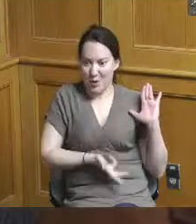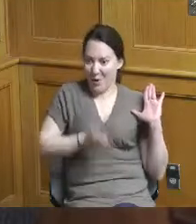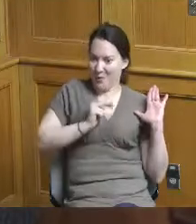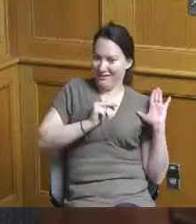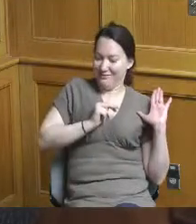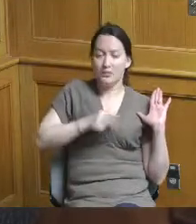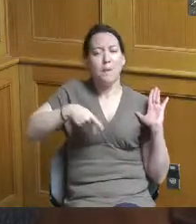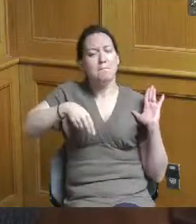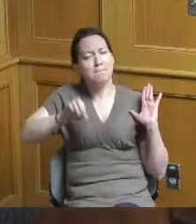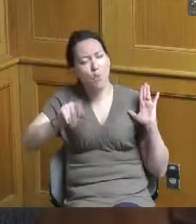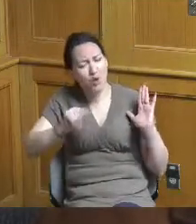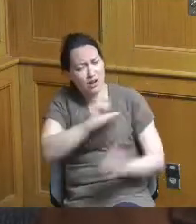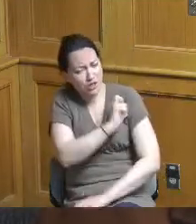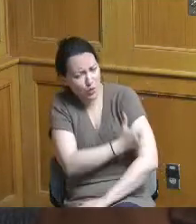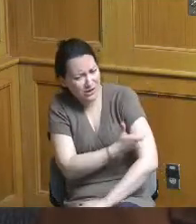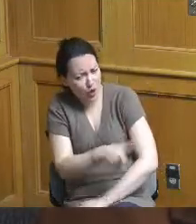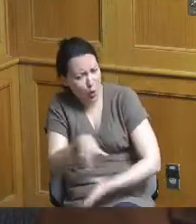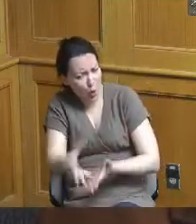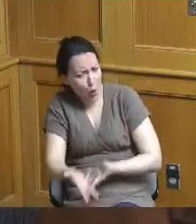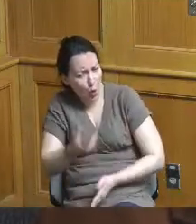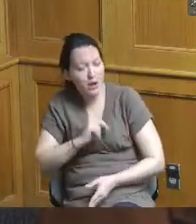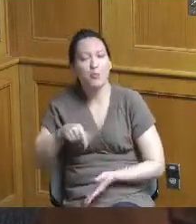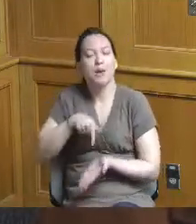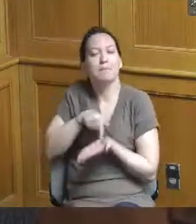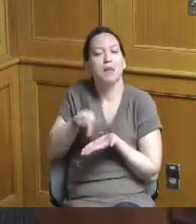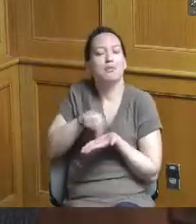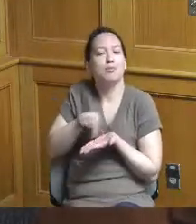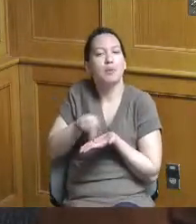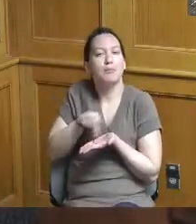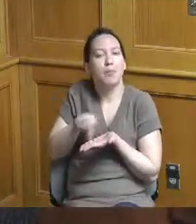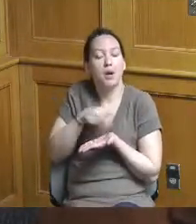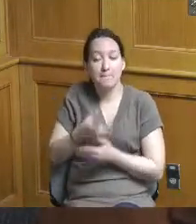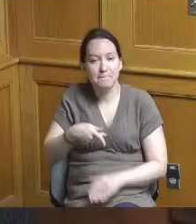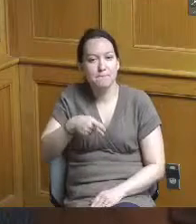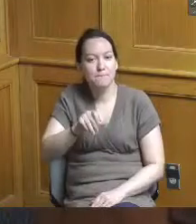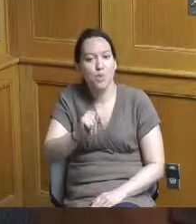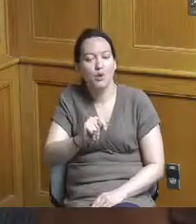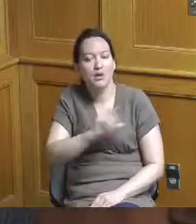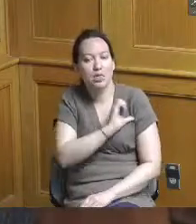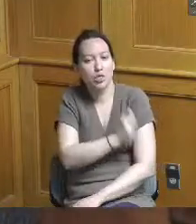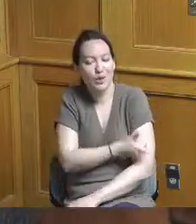Port Authority owned it we we just paid for it but Port Authority owns it and then this is the